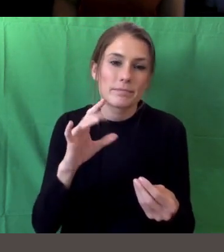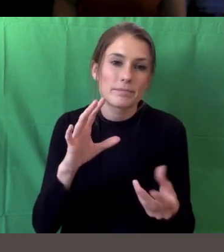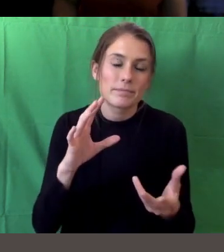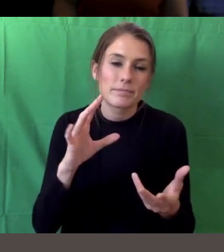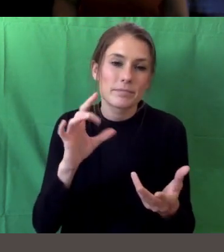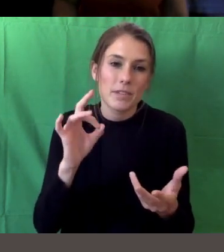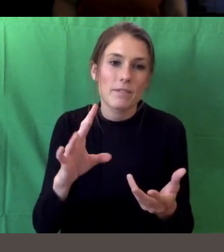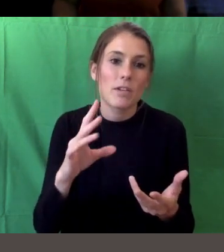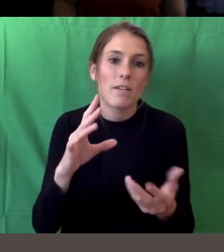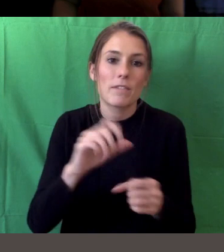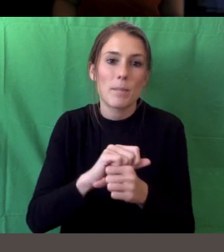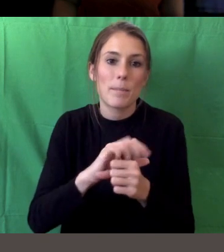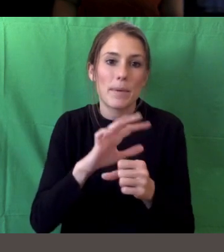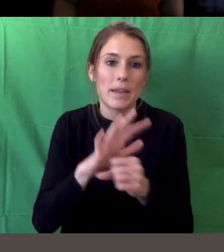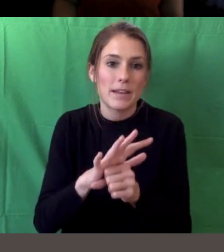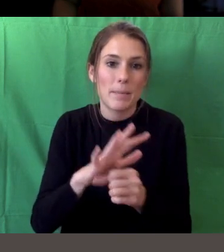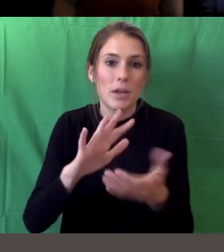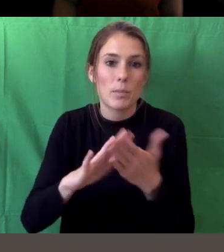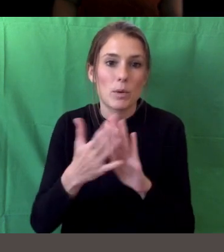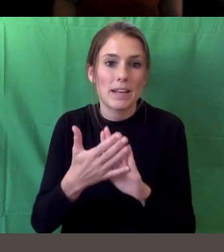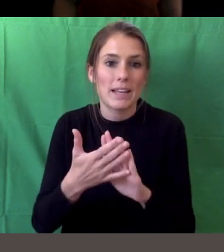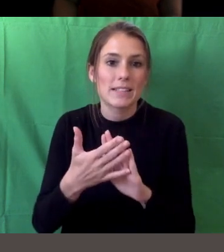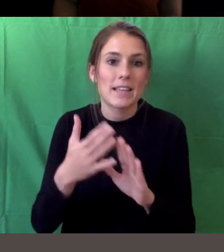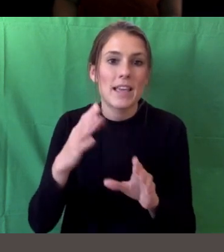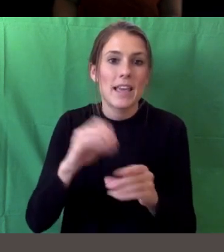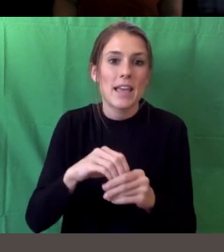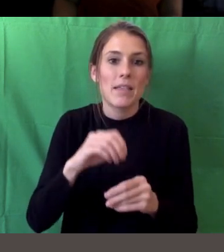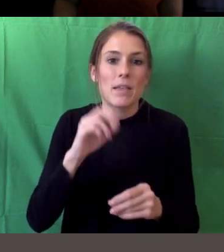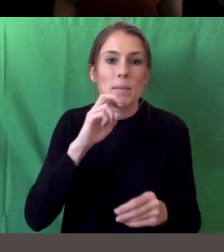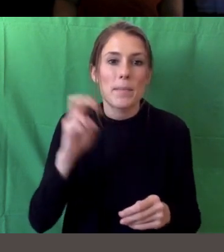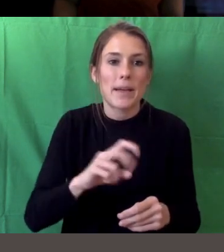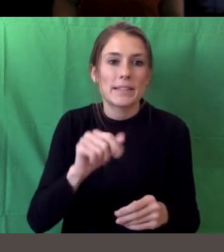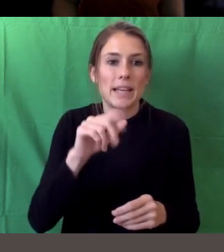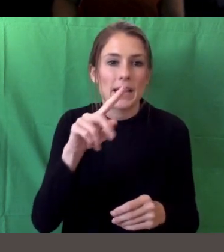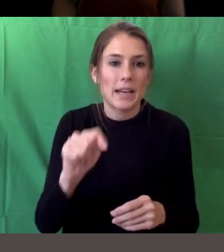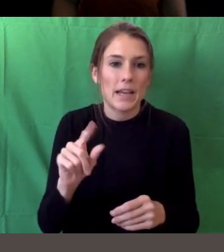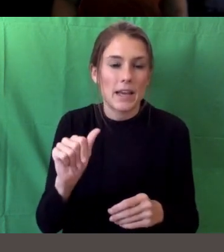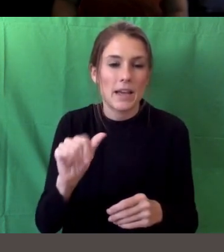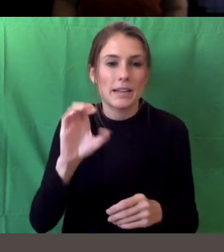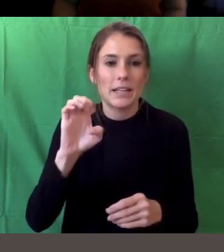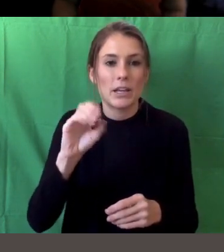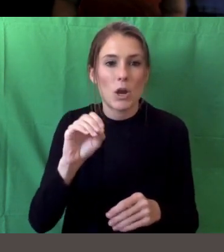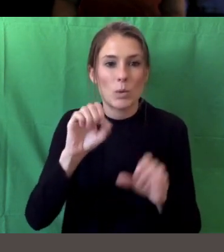communities and the Pydata, is the Pydata ecosystem, the number of meetup groups, communities